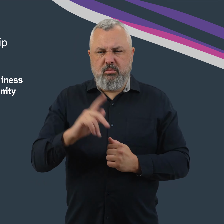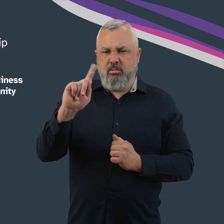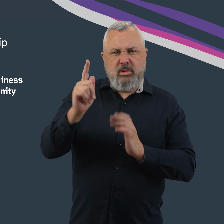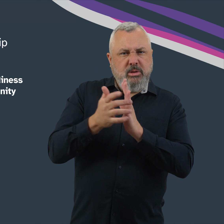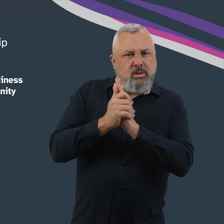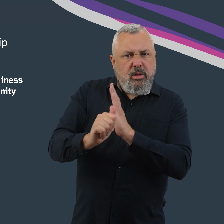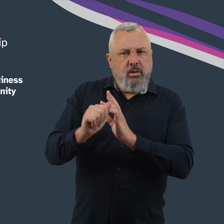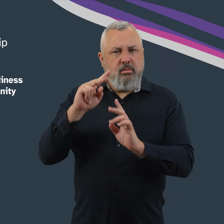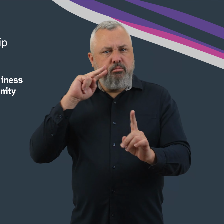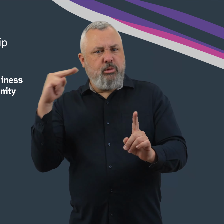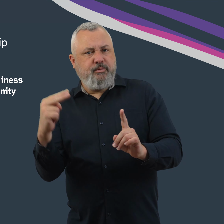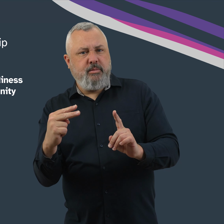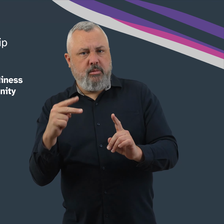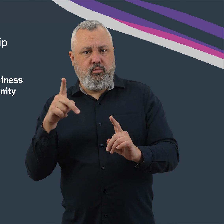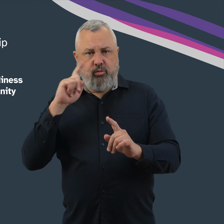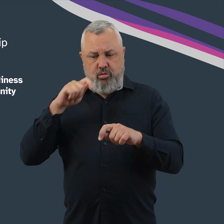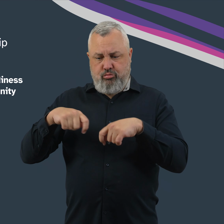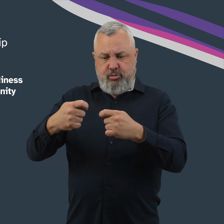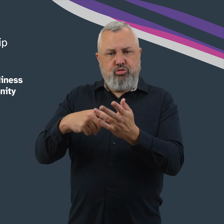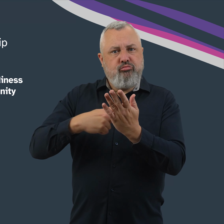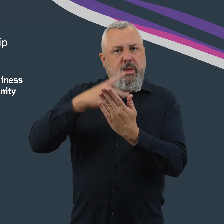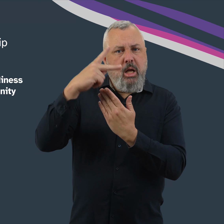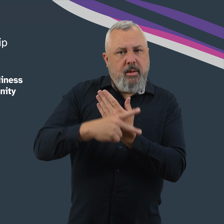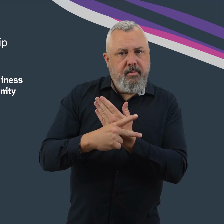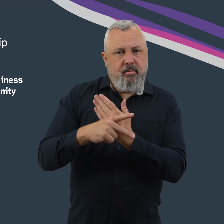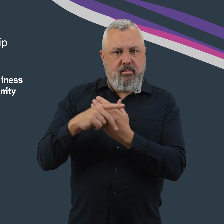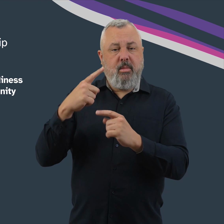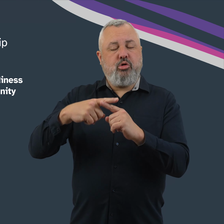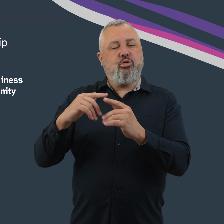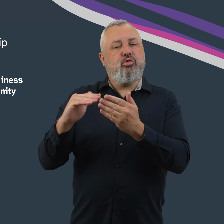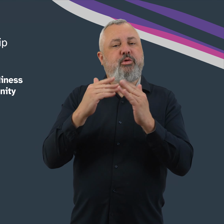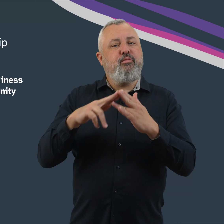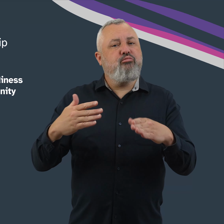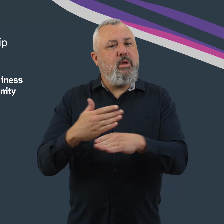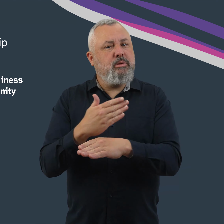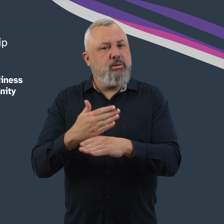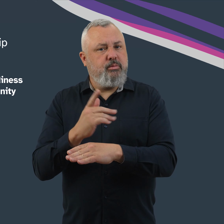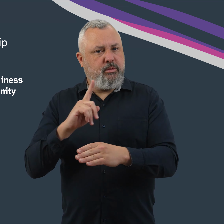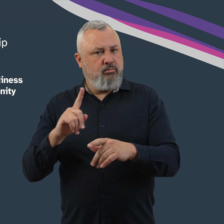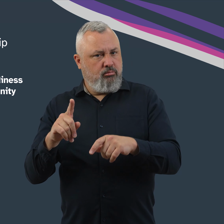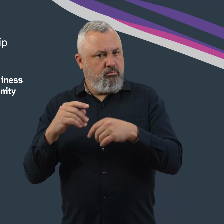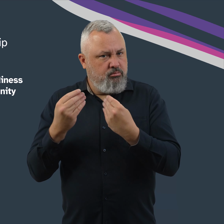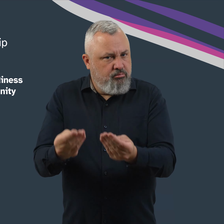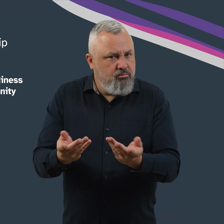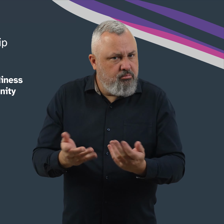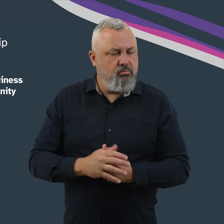What skills and perspectives will you contribute to the program and the community of practice?